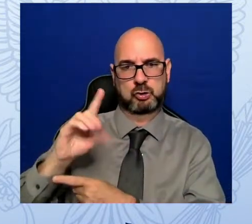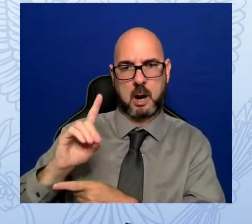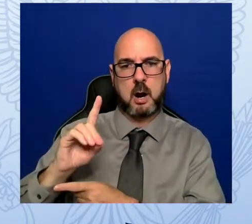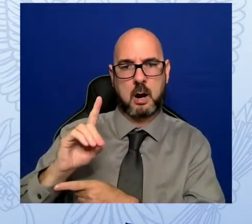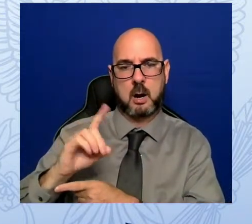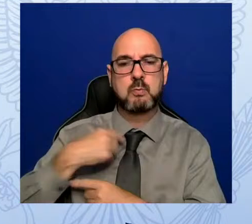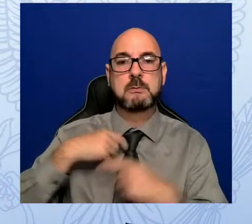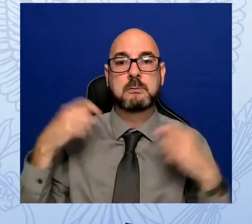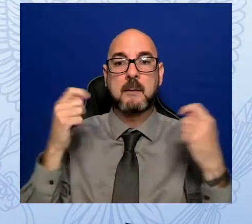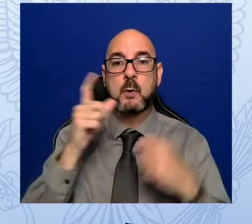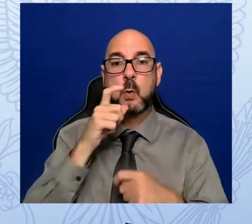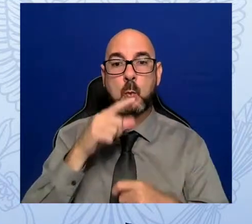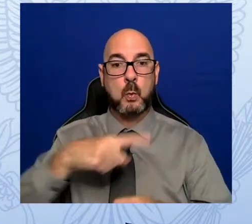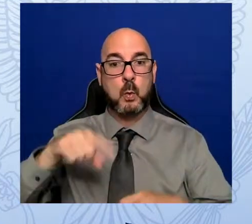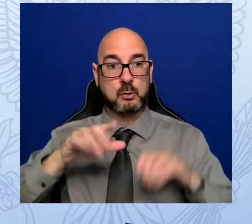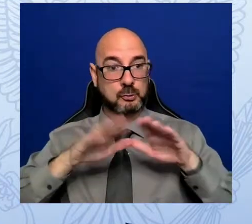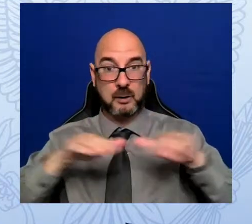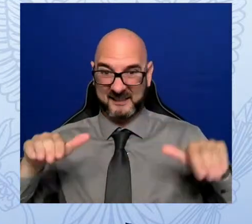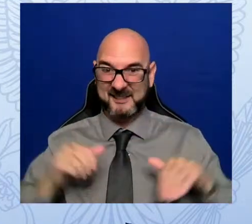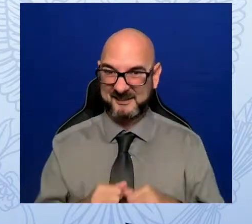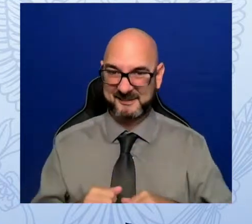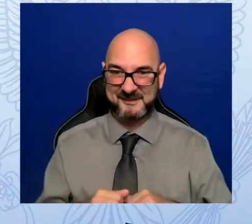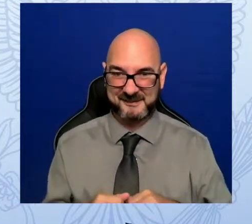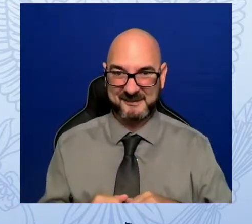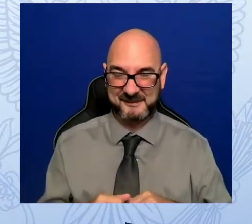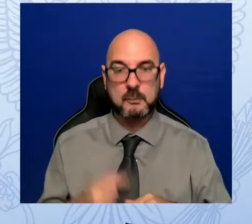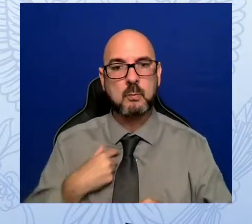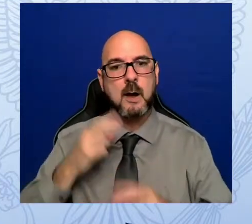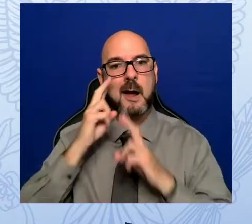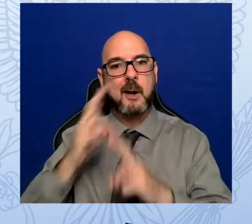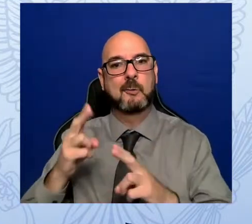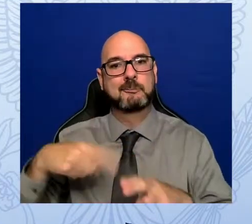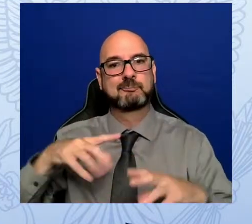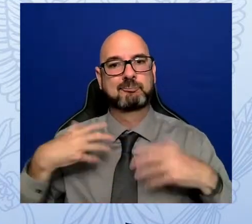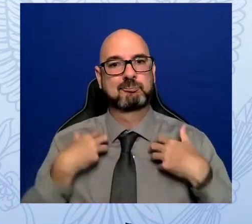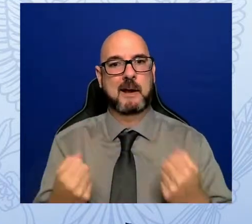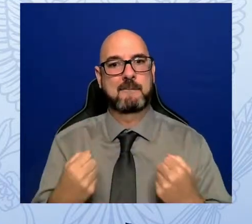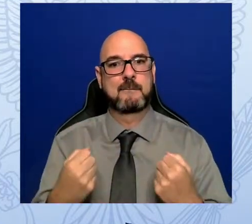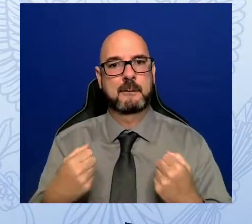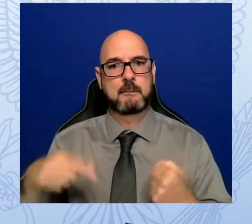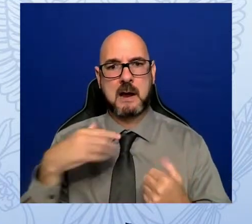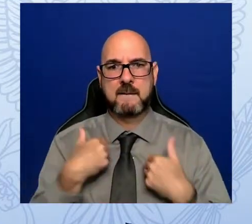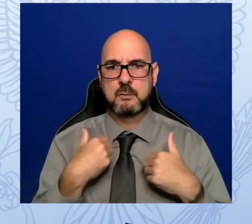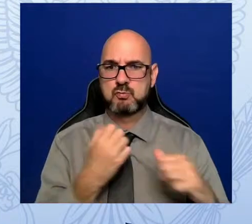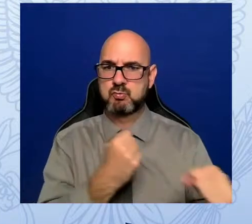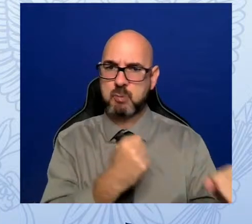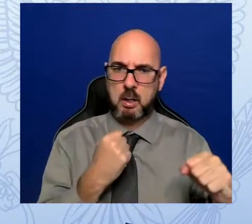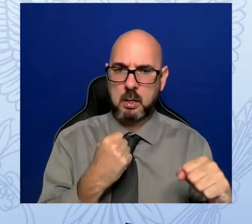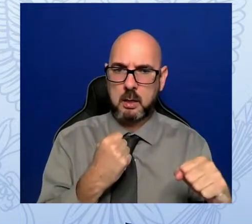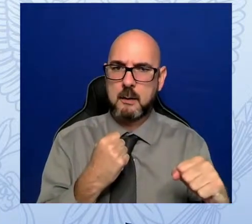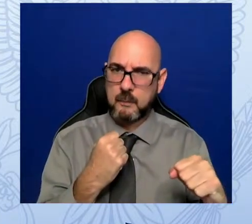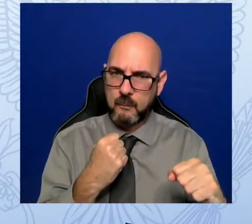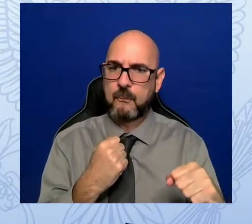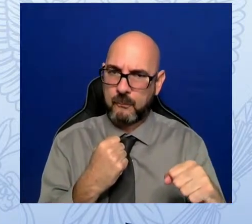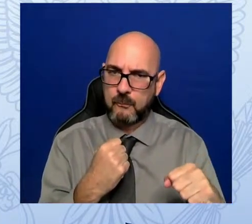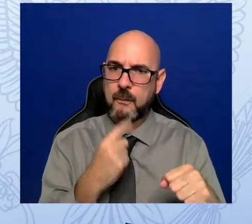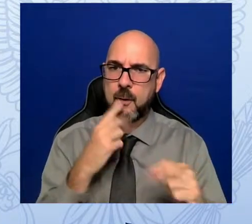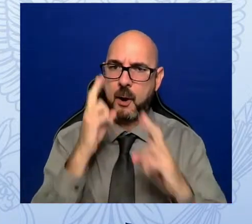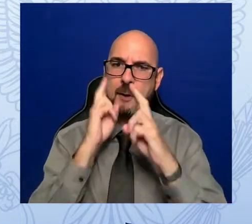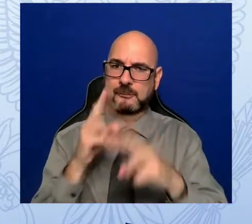and we honor your bravery and strength, because even though you may not wear a uniform,